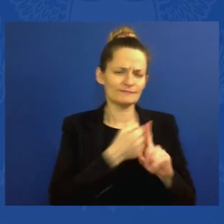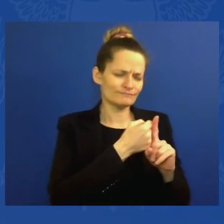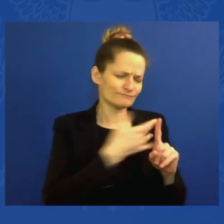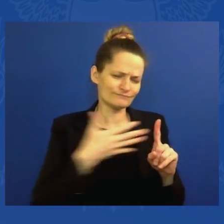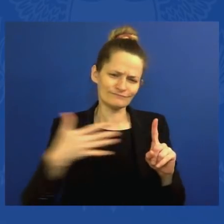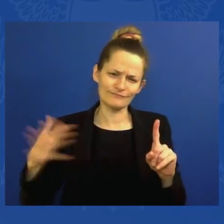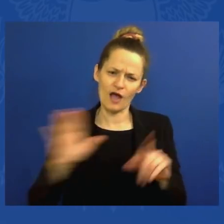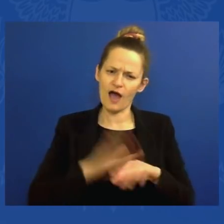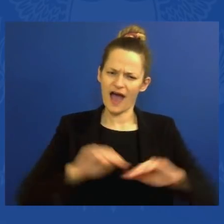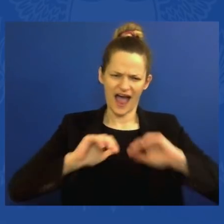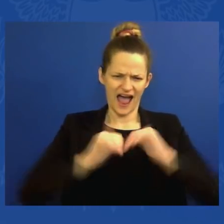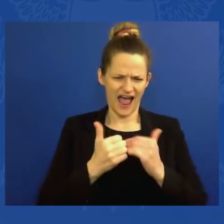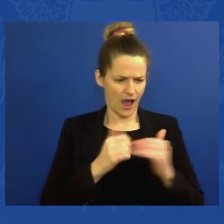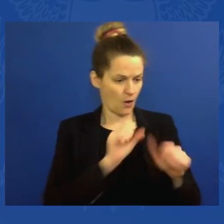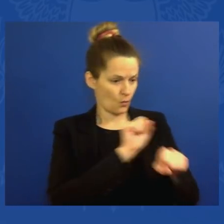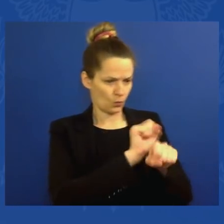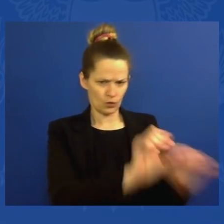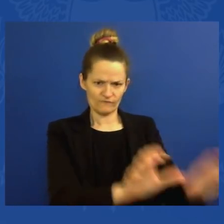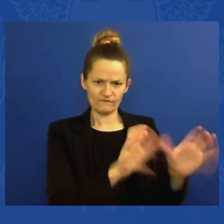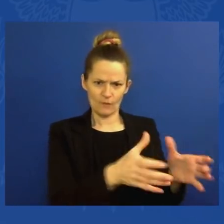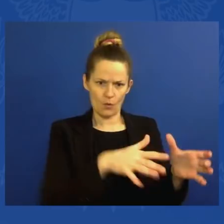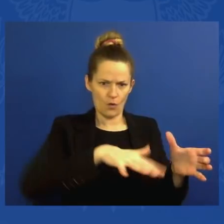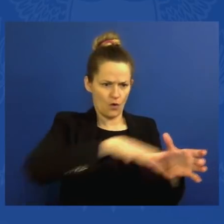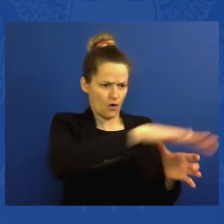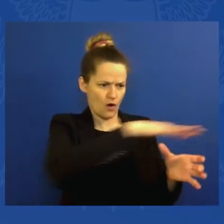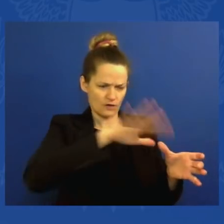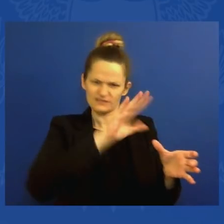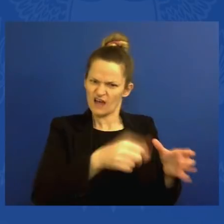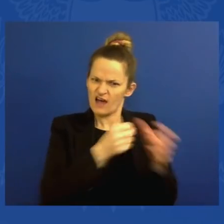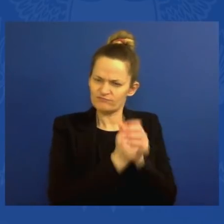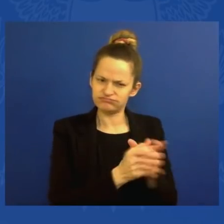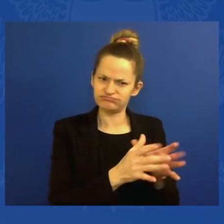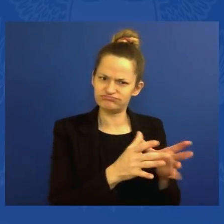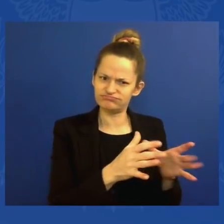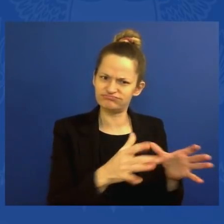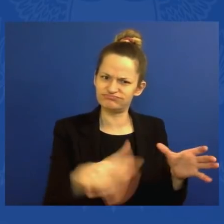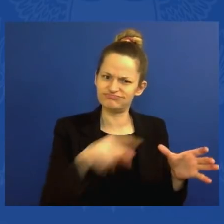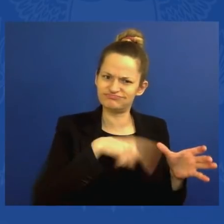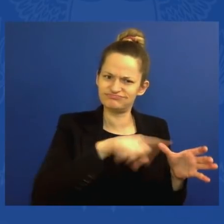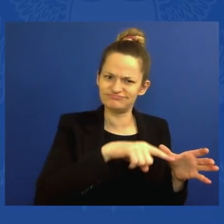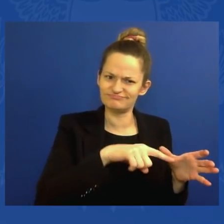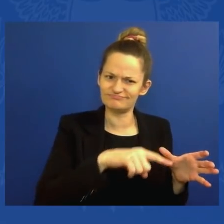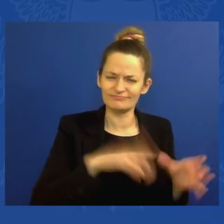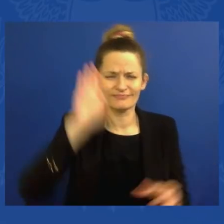We hear so often that investments in modern technology will relegate workers to the sidelines.